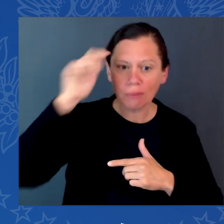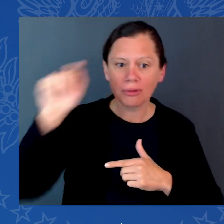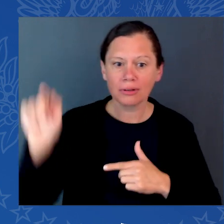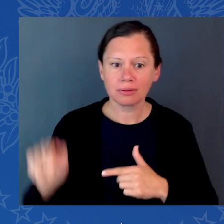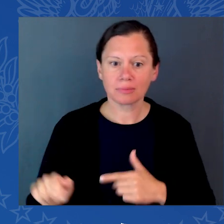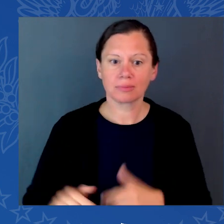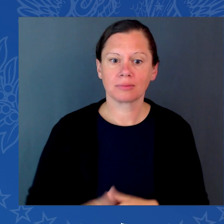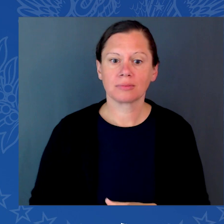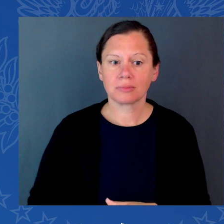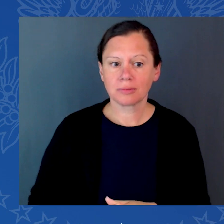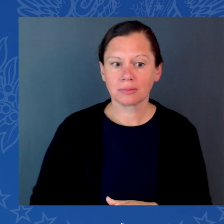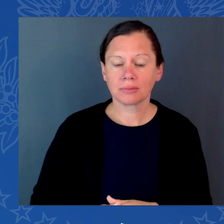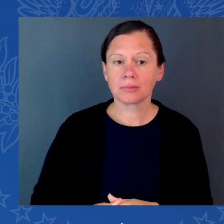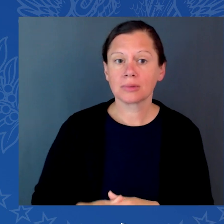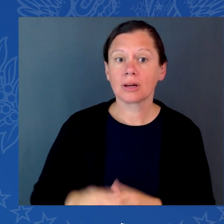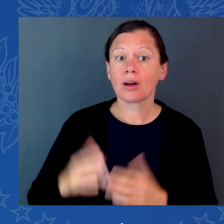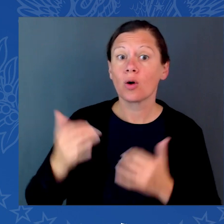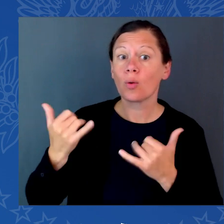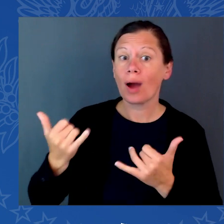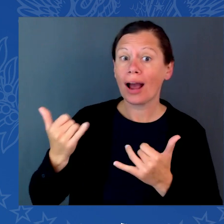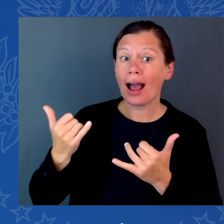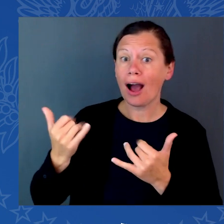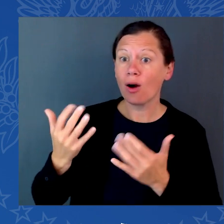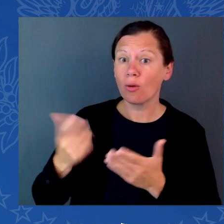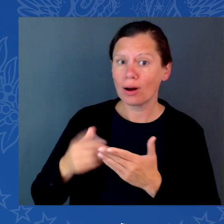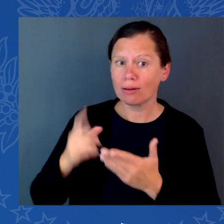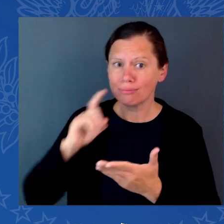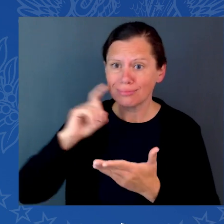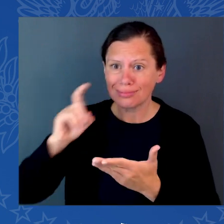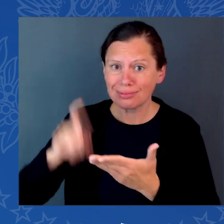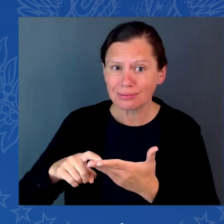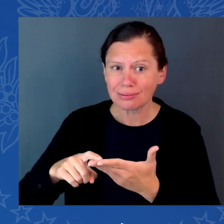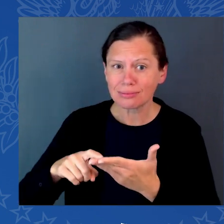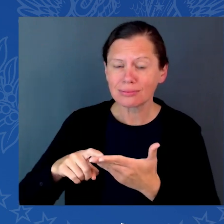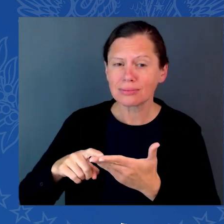I congratulate His Excellency President Biden,